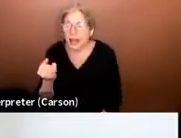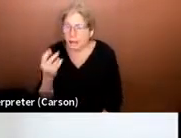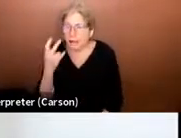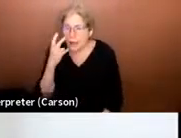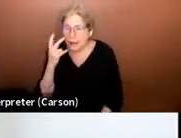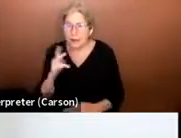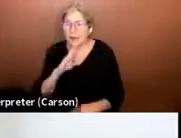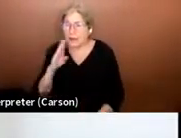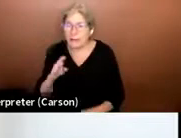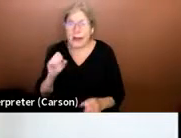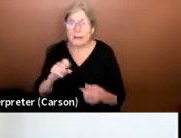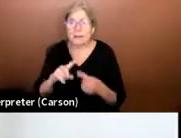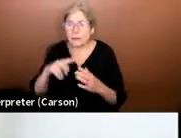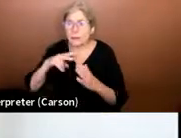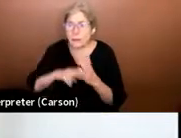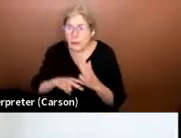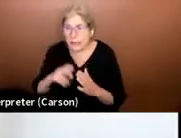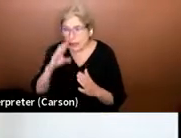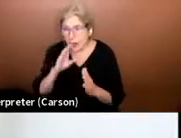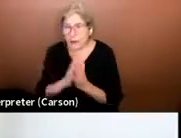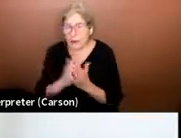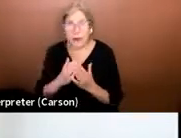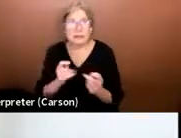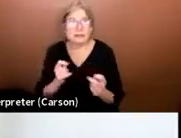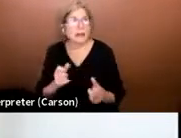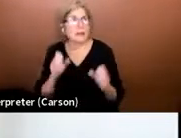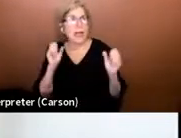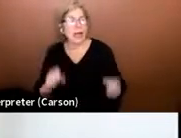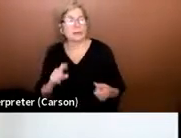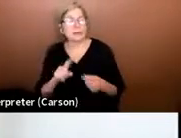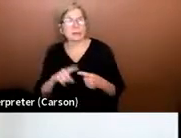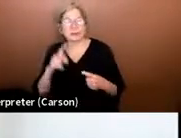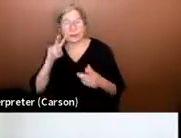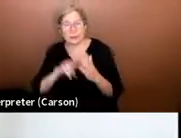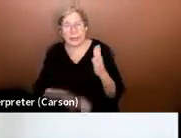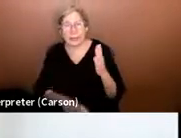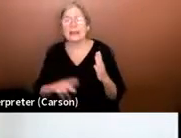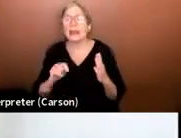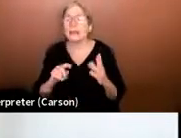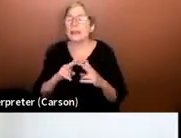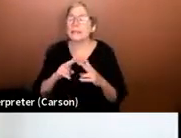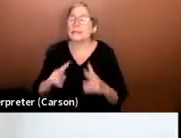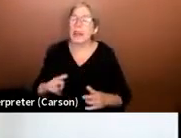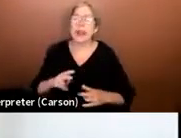they are extremely GRASHGS and give me